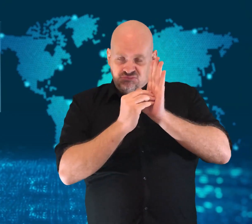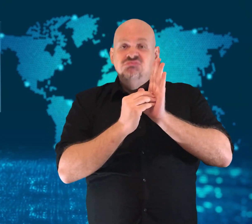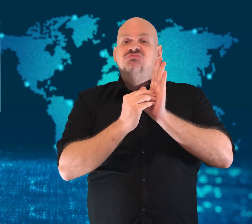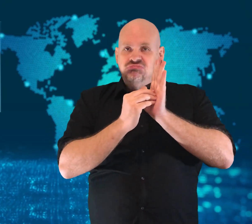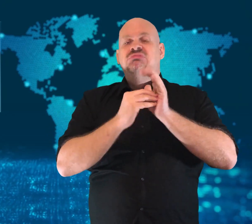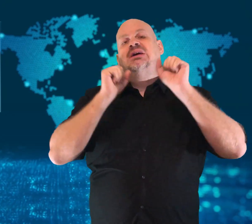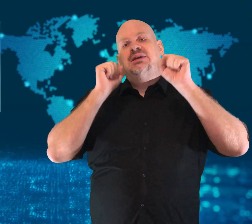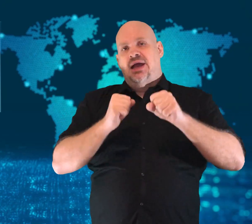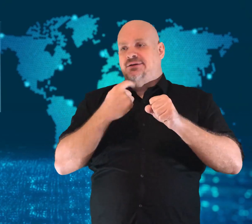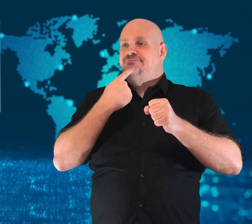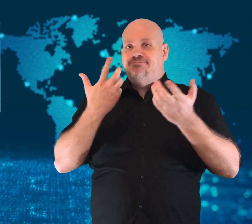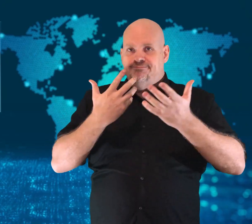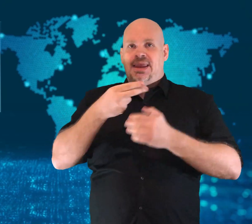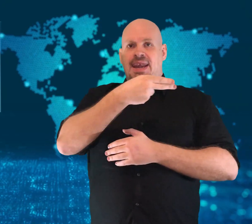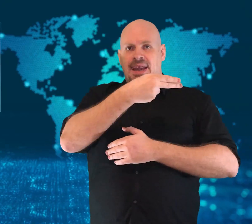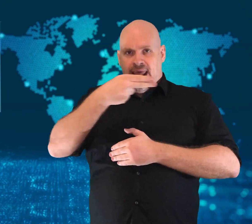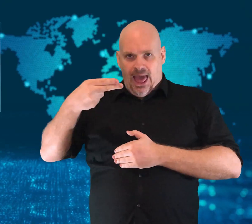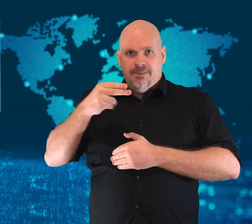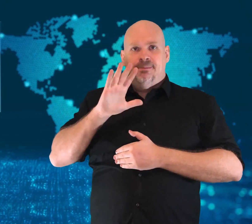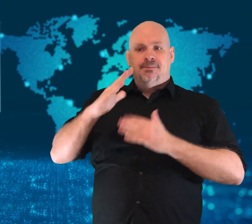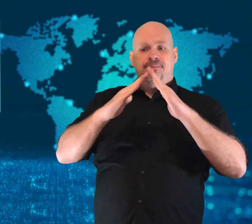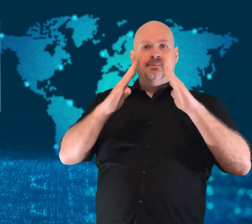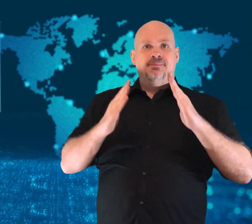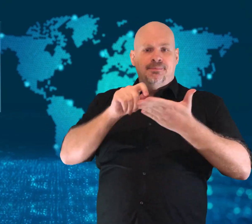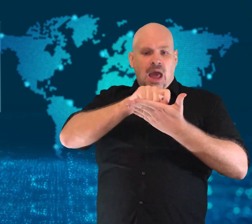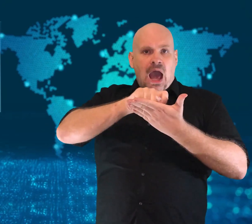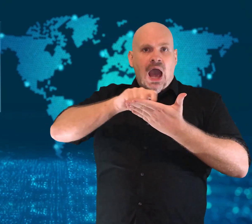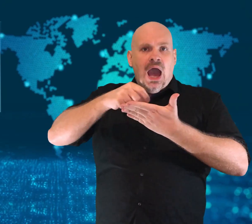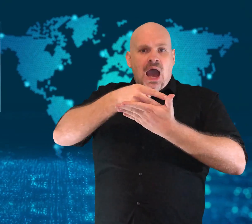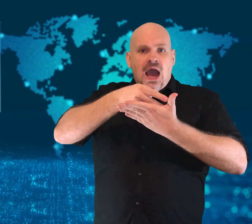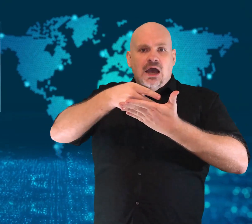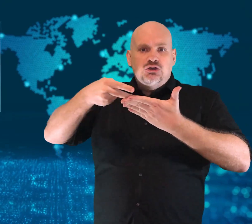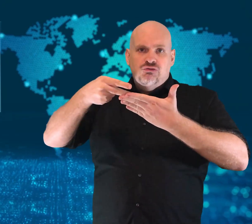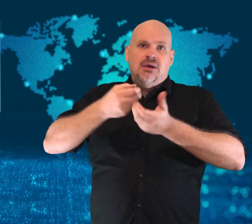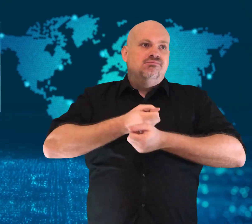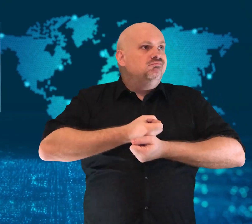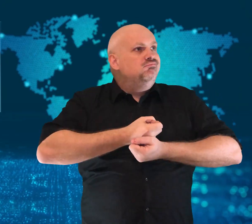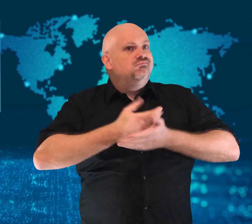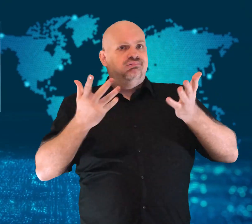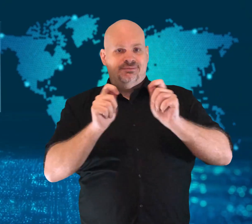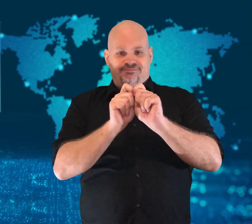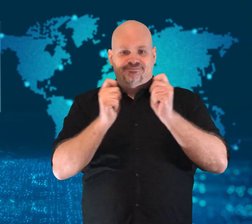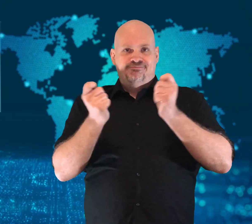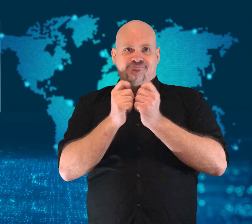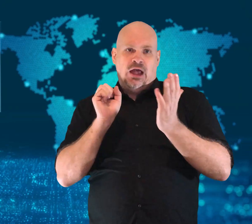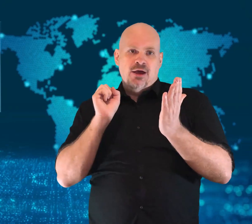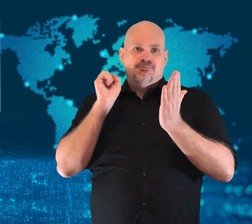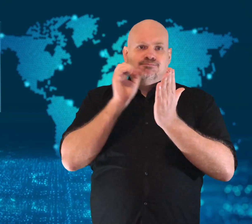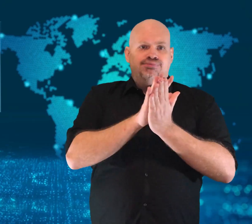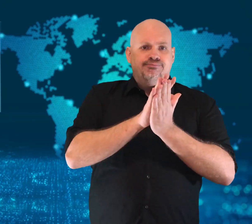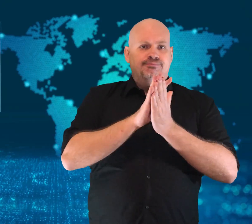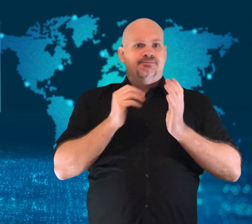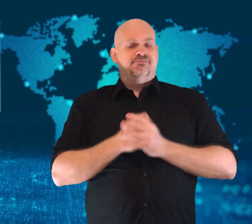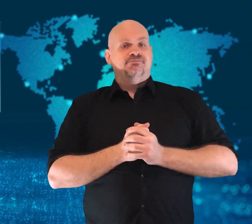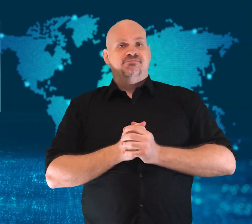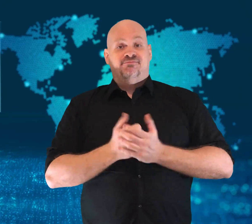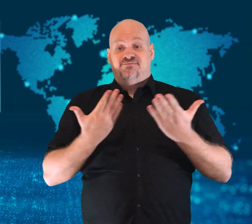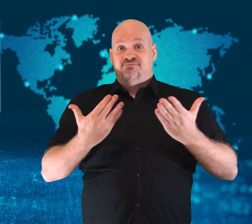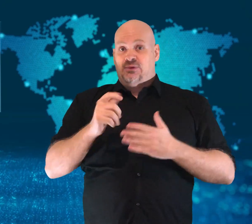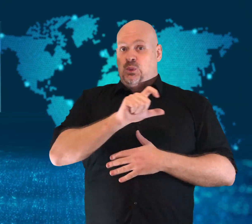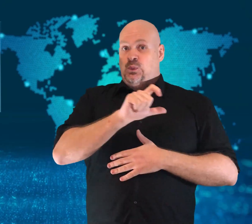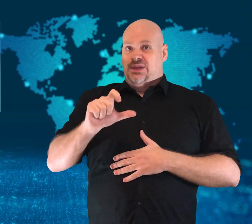This week was the first time that a court included in its verdict